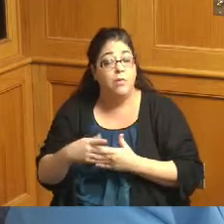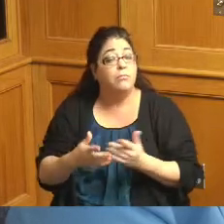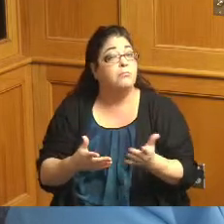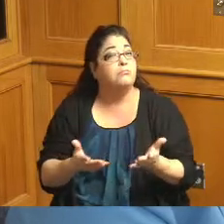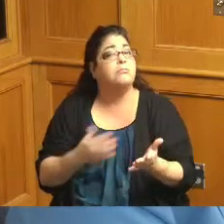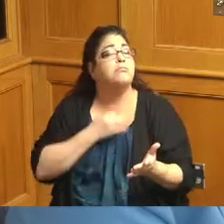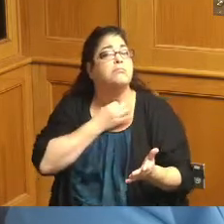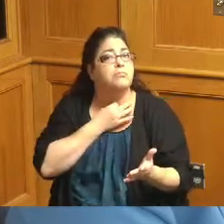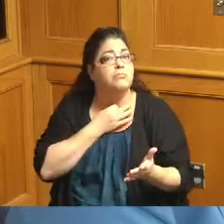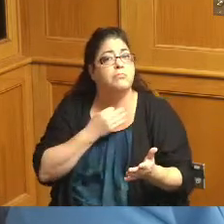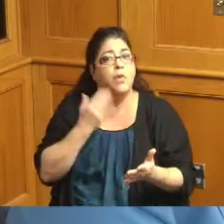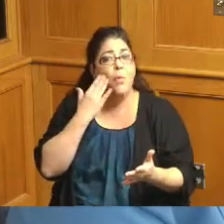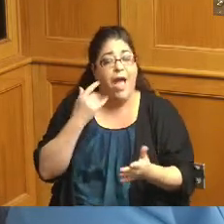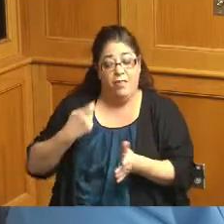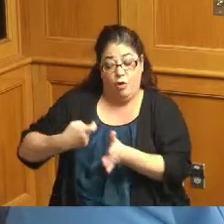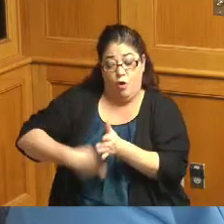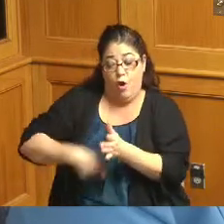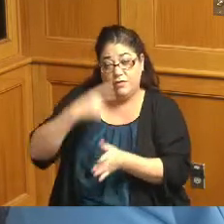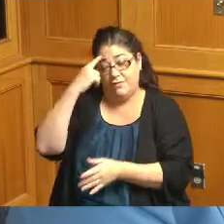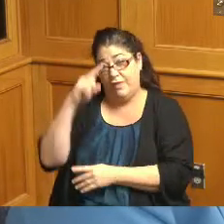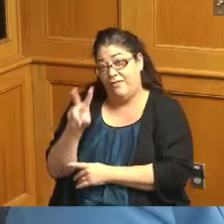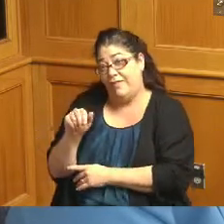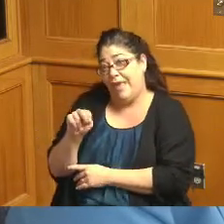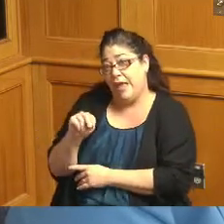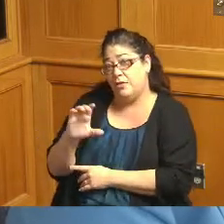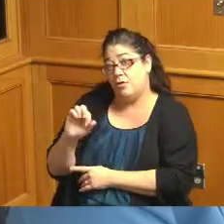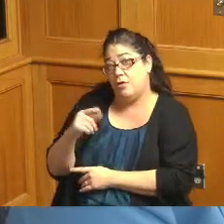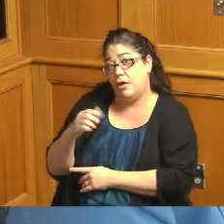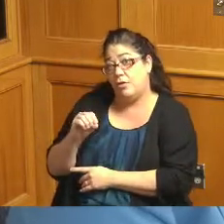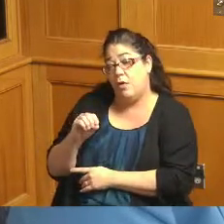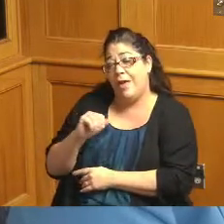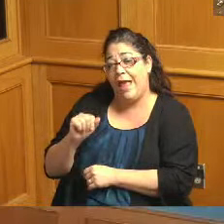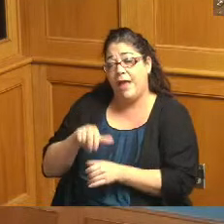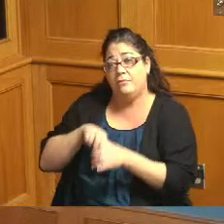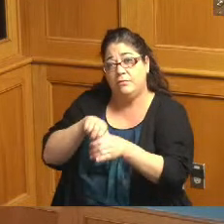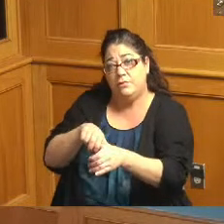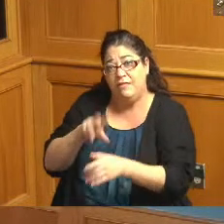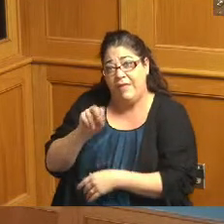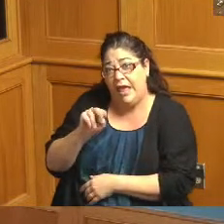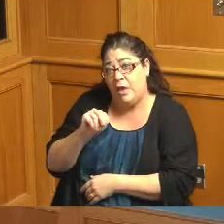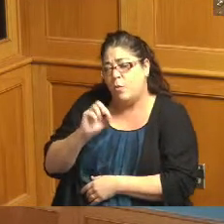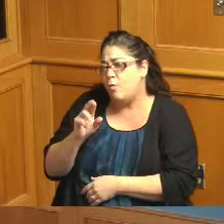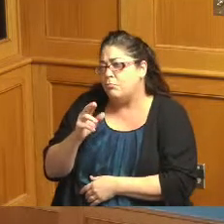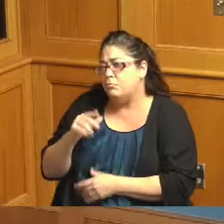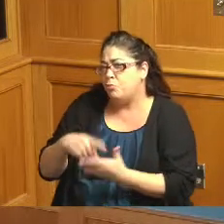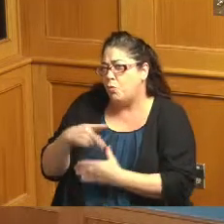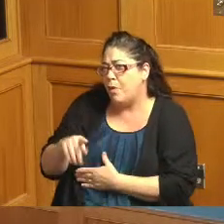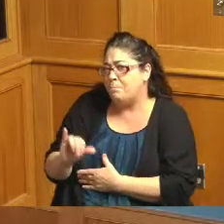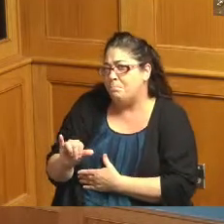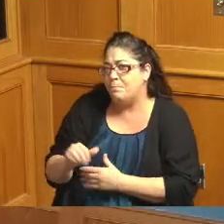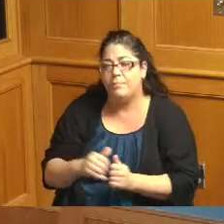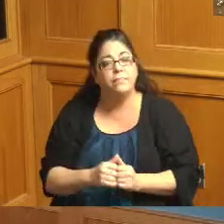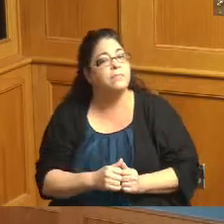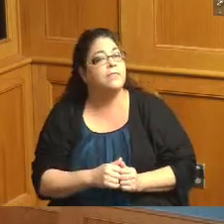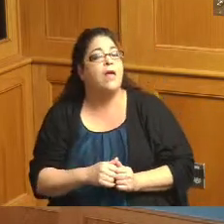just cost for the van or was for the program yeah so the cost asked on our budget is really